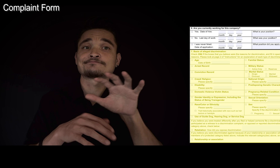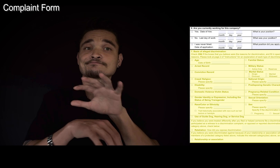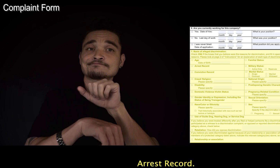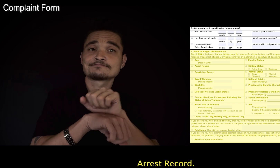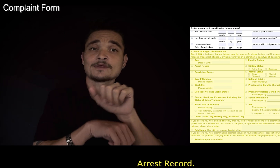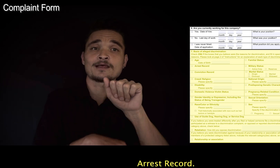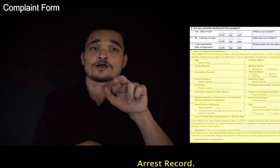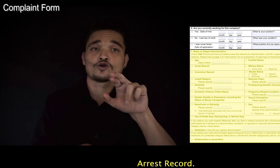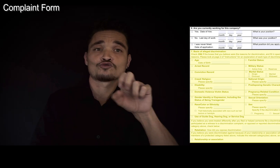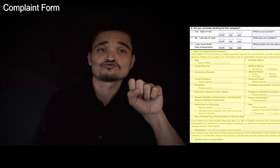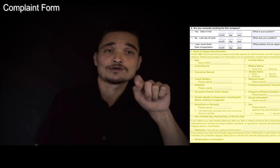Arrest Record.